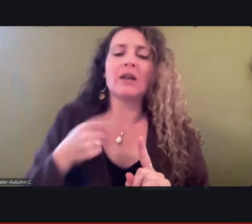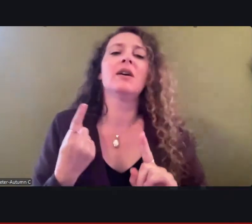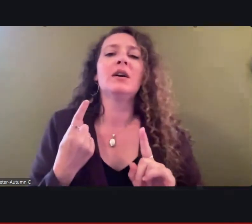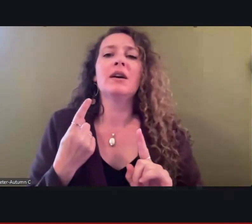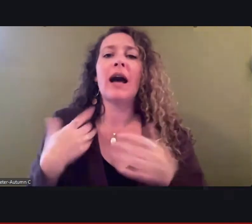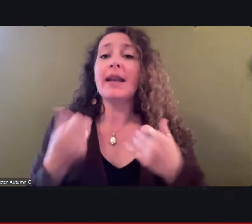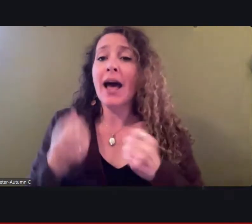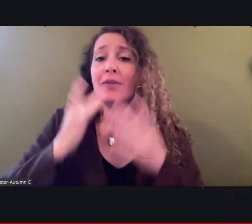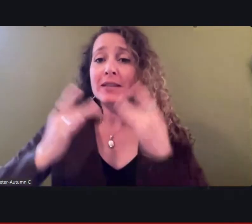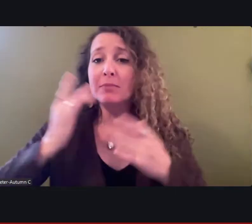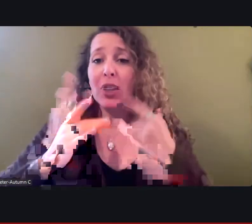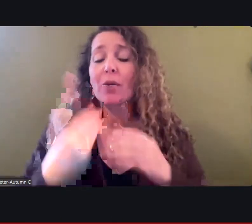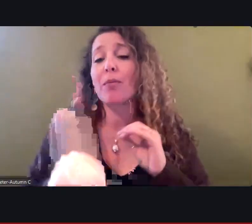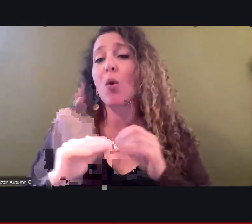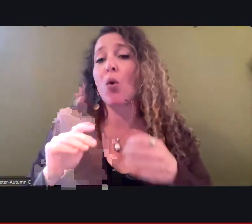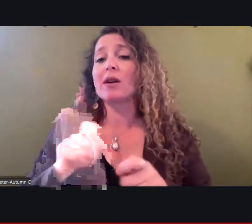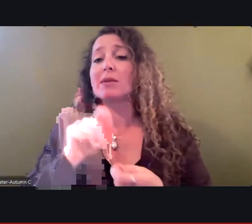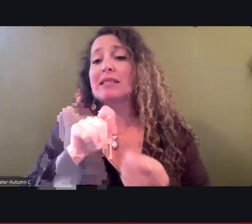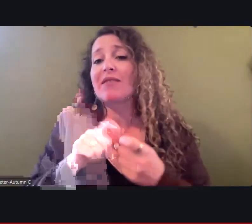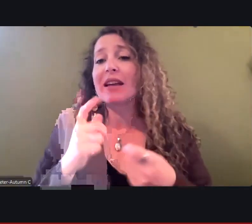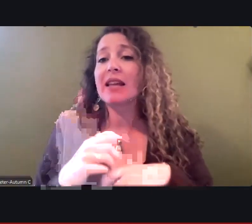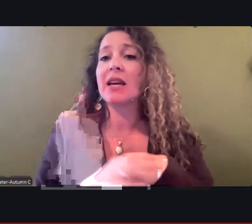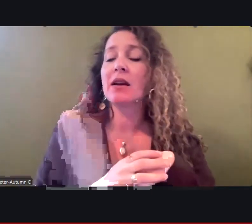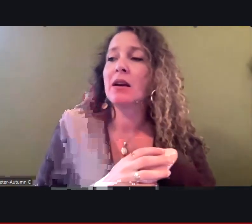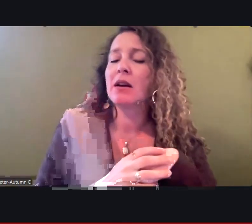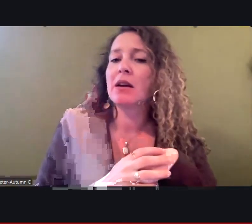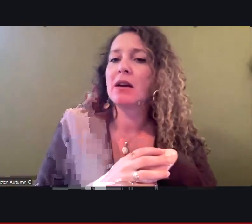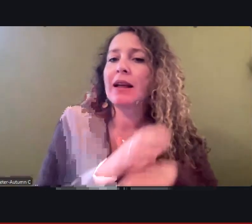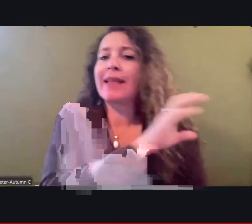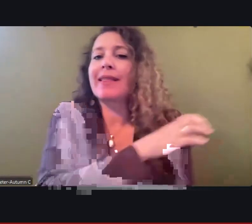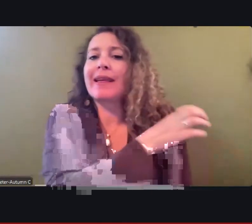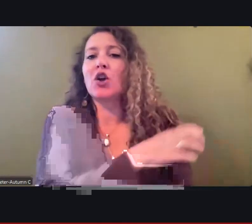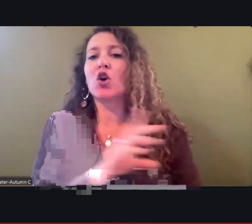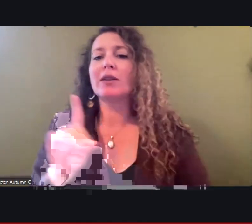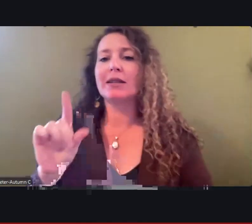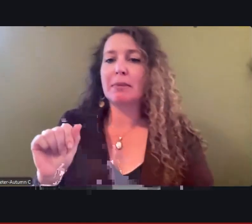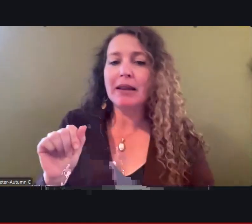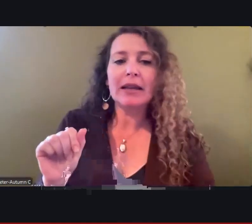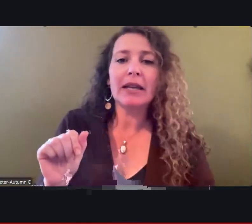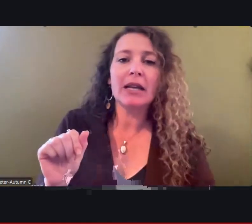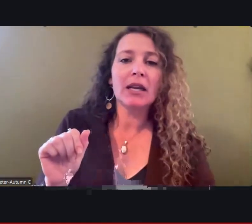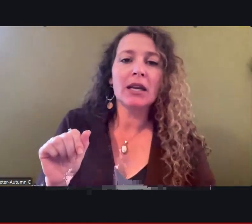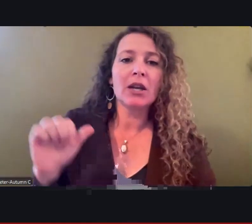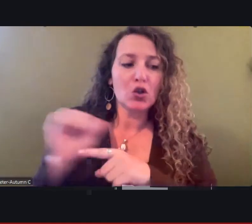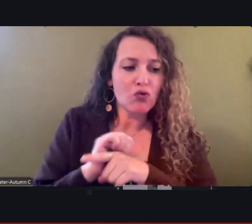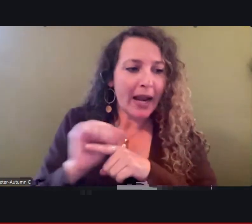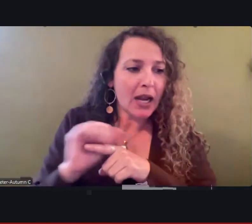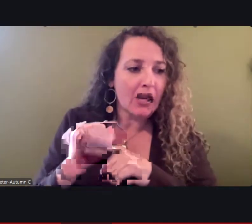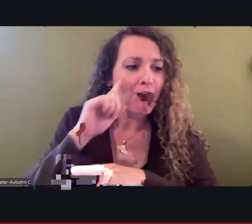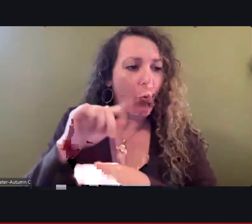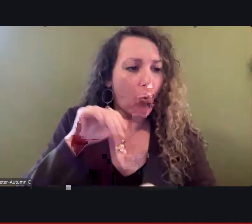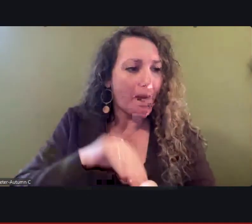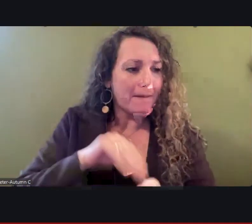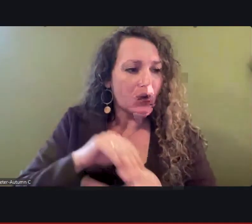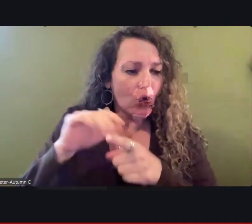uh more specifically um clinical disability uh training of medical professionals and before